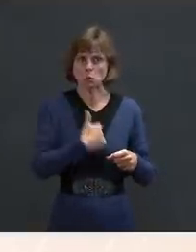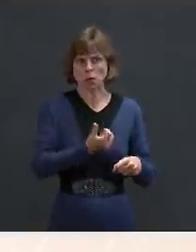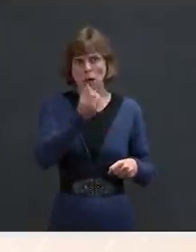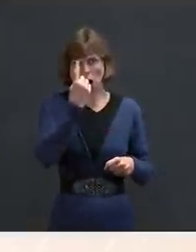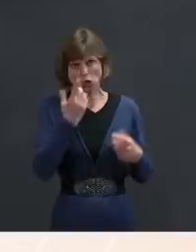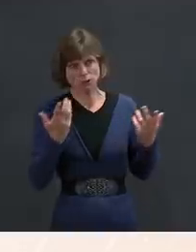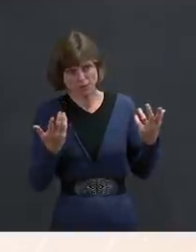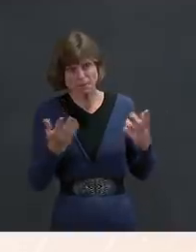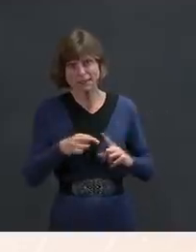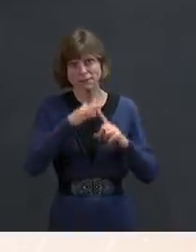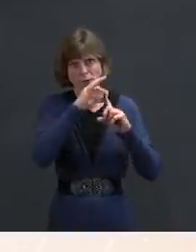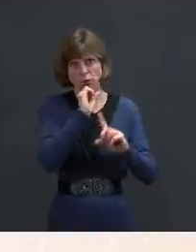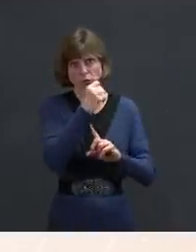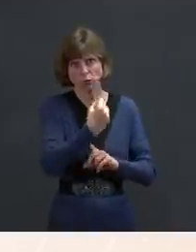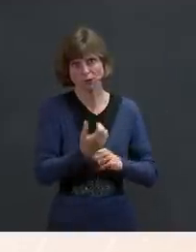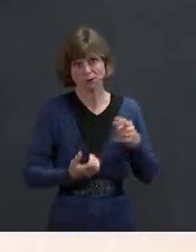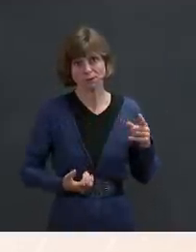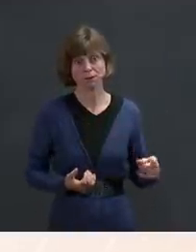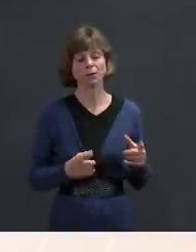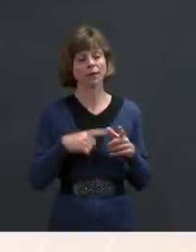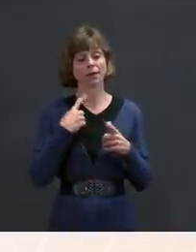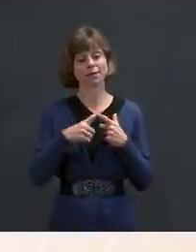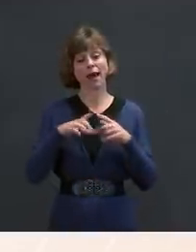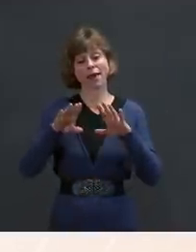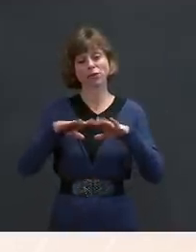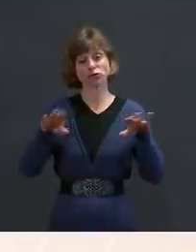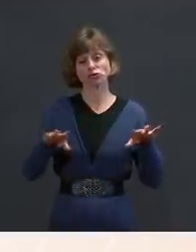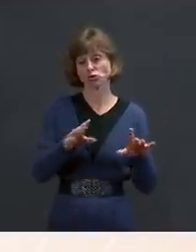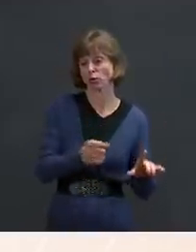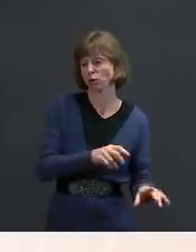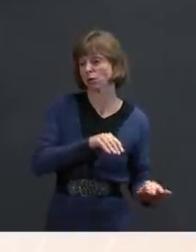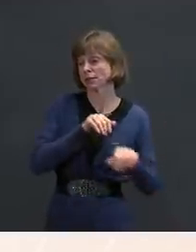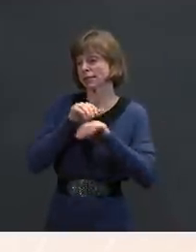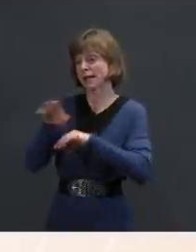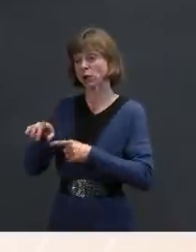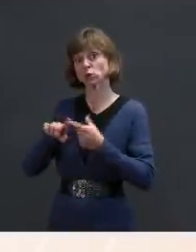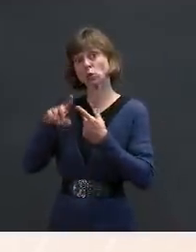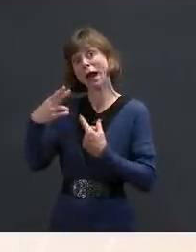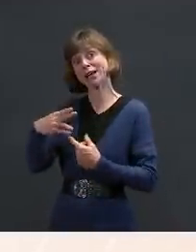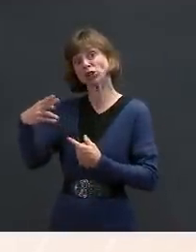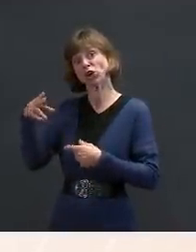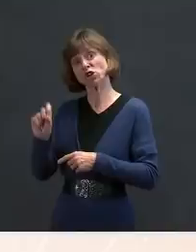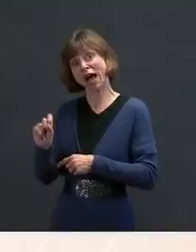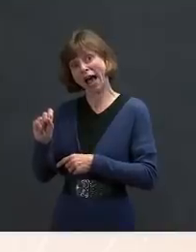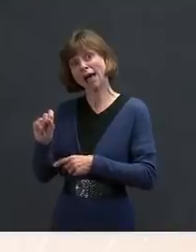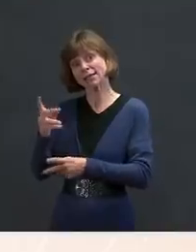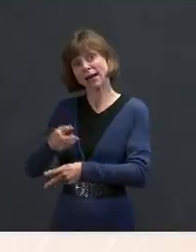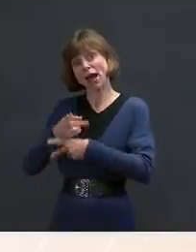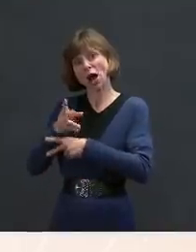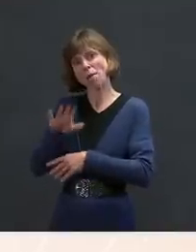And then, children are in HHS custody for an average of about 31 or 32 days.